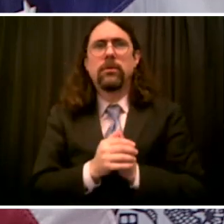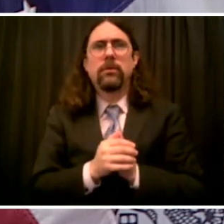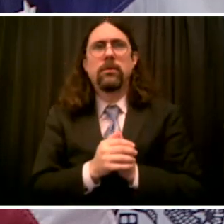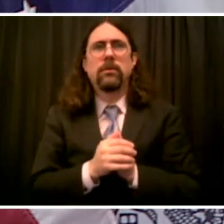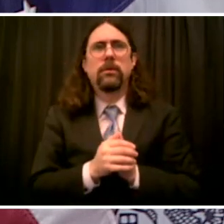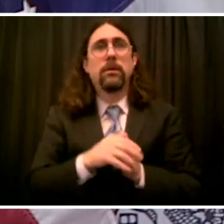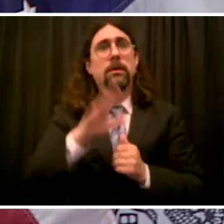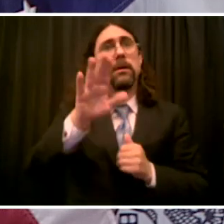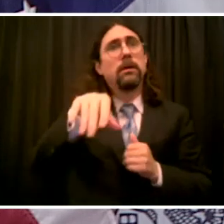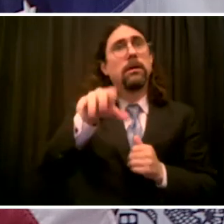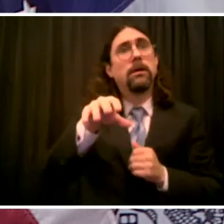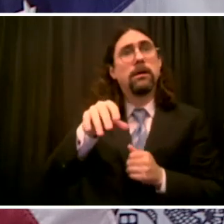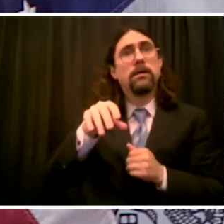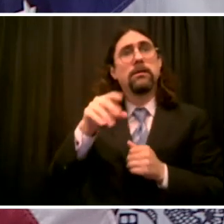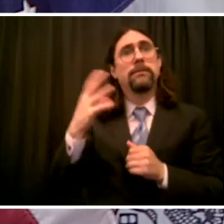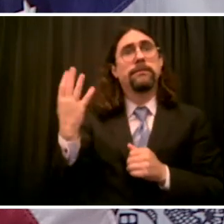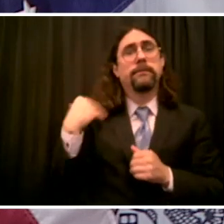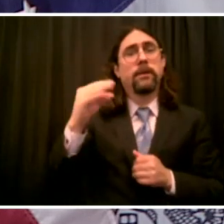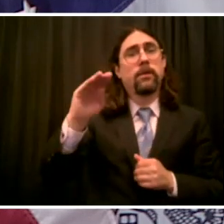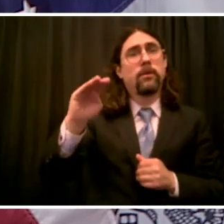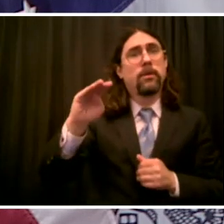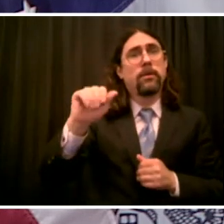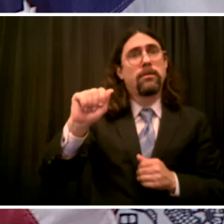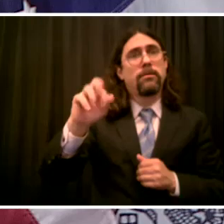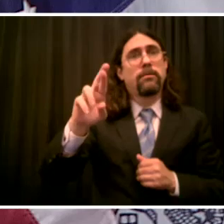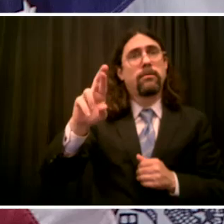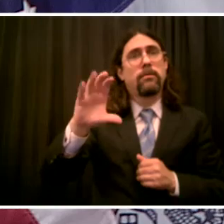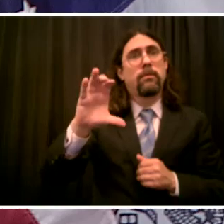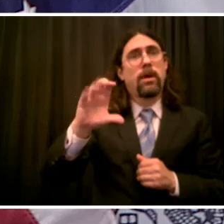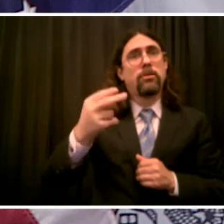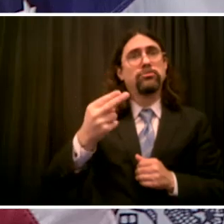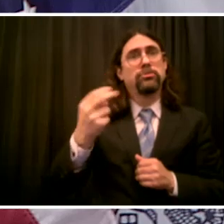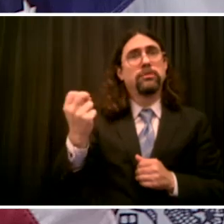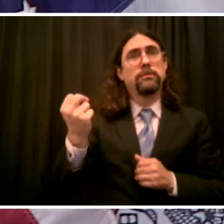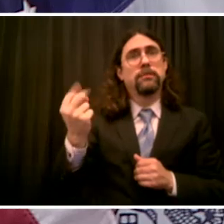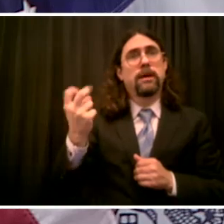ON MARCH 12th, WE WERE UP 23 SHOOTINGS.